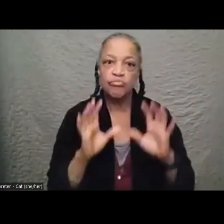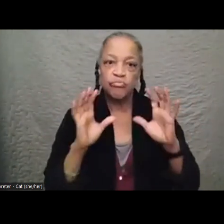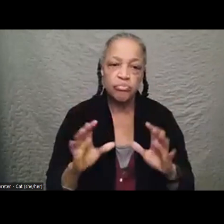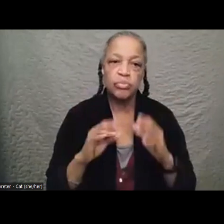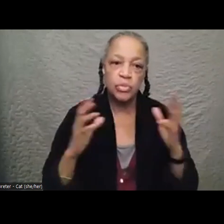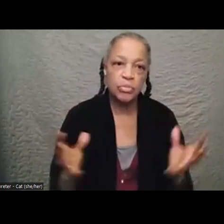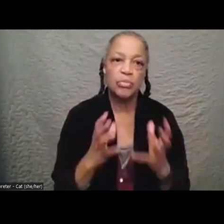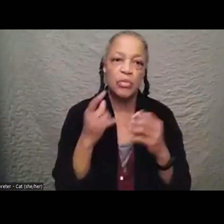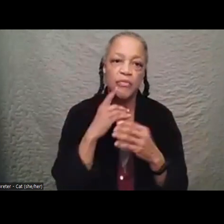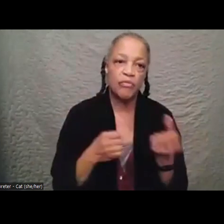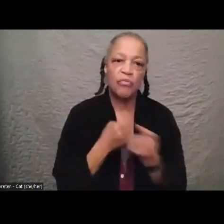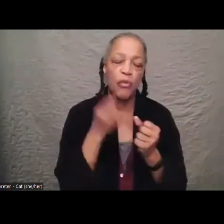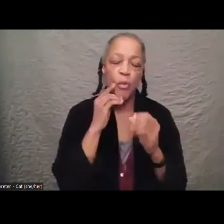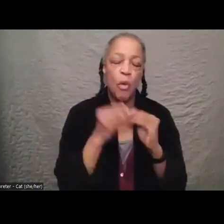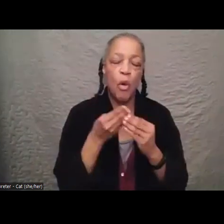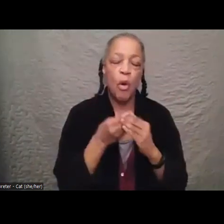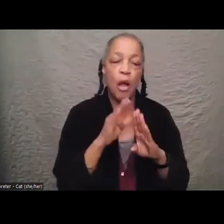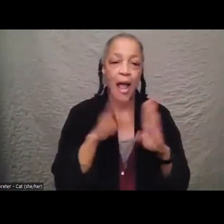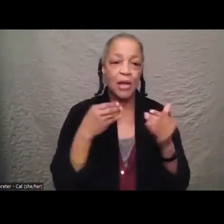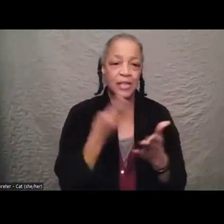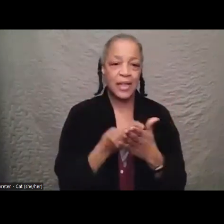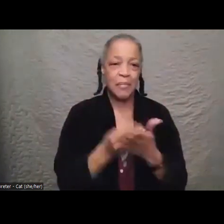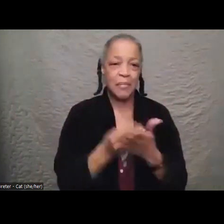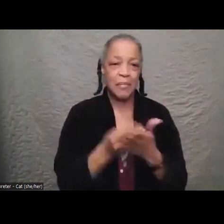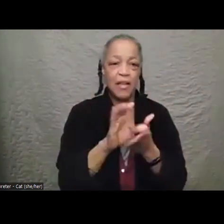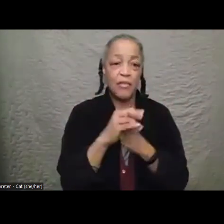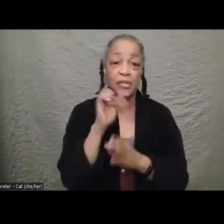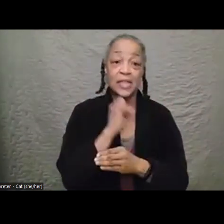subsidies for seniors and adults with disabilities.